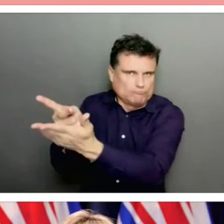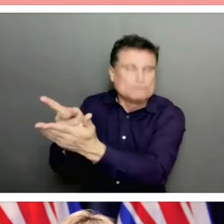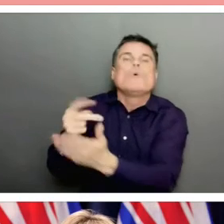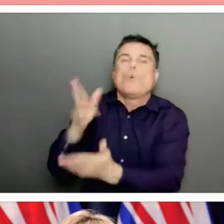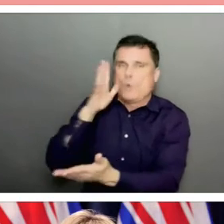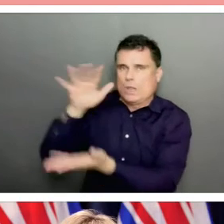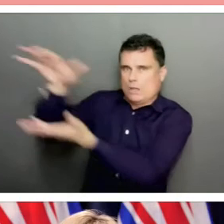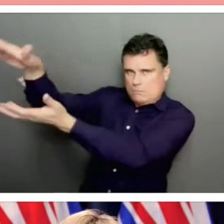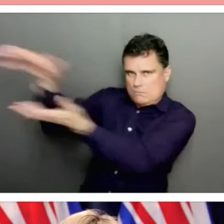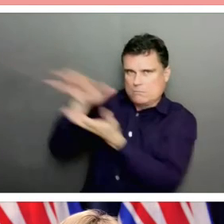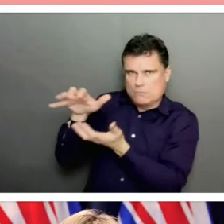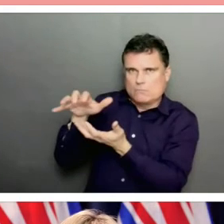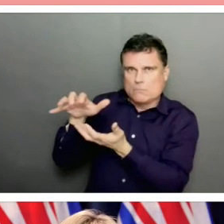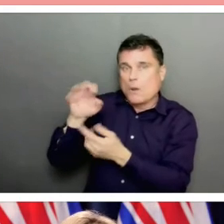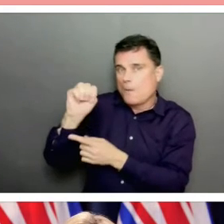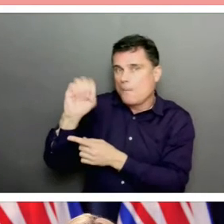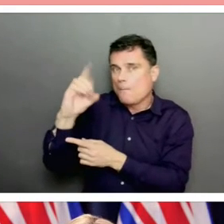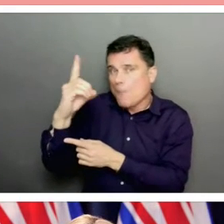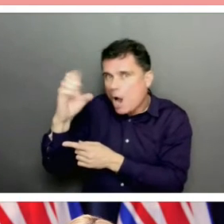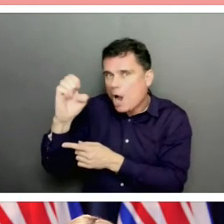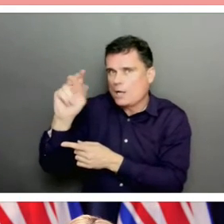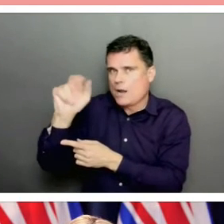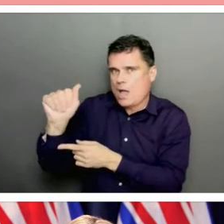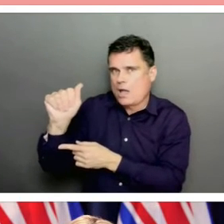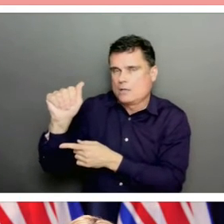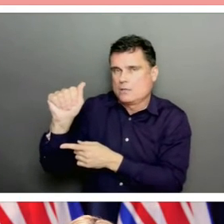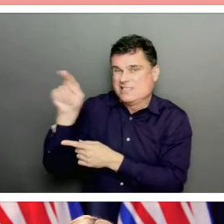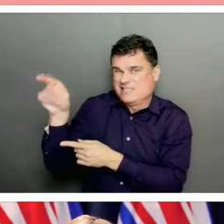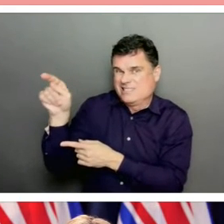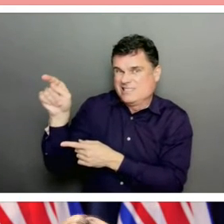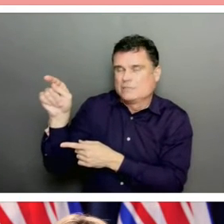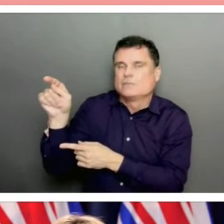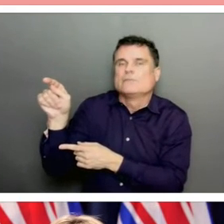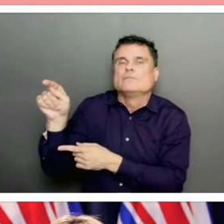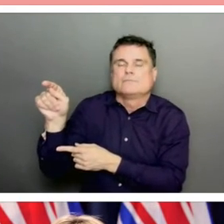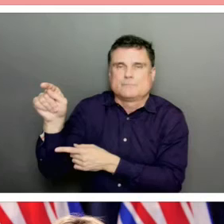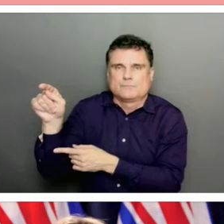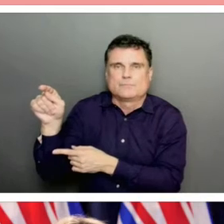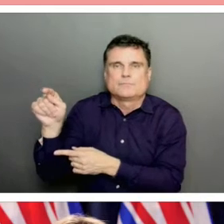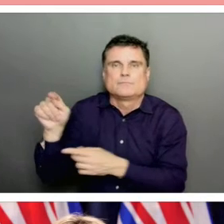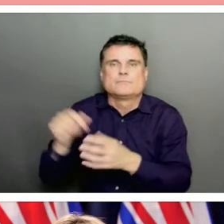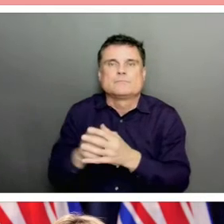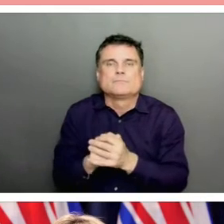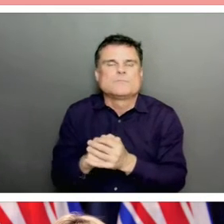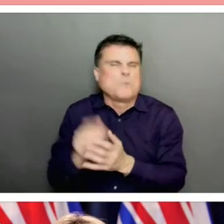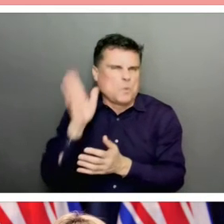BC, as will other provinces across the country. That's important because the Moderna vaccine is more